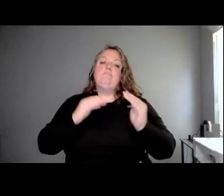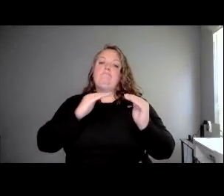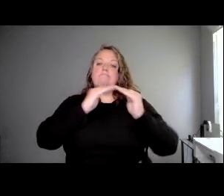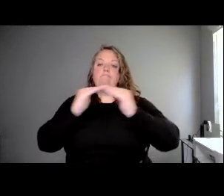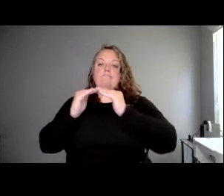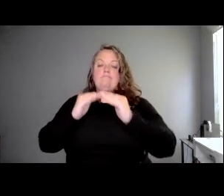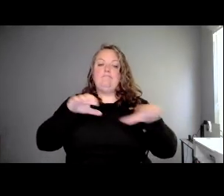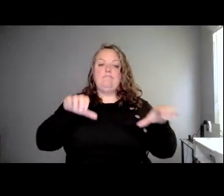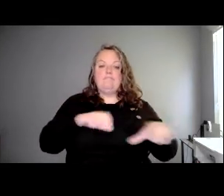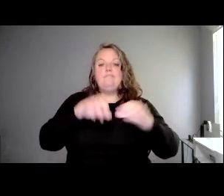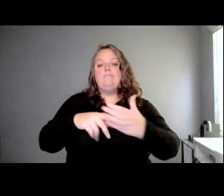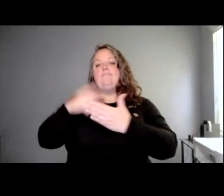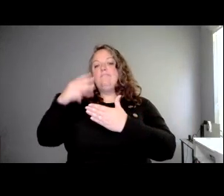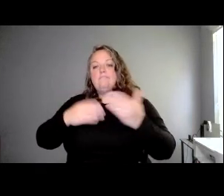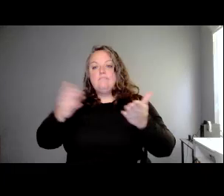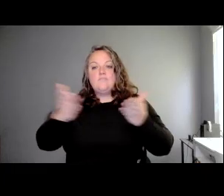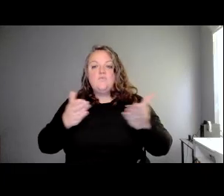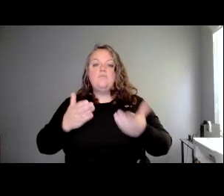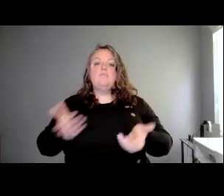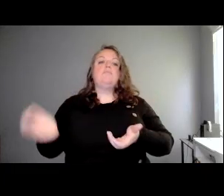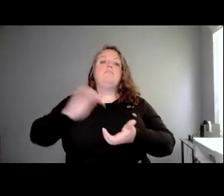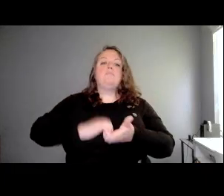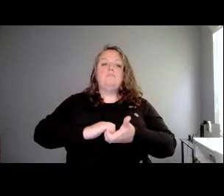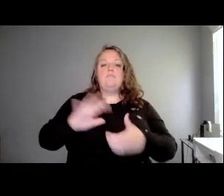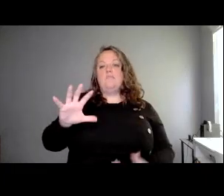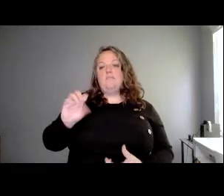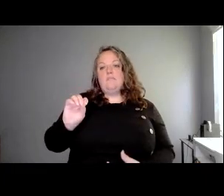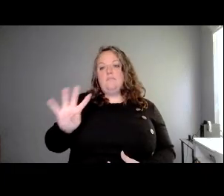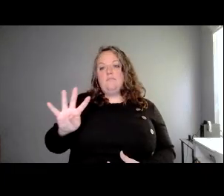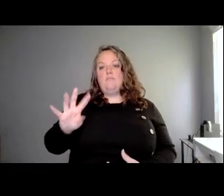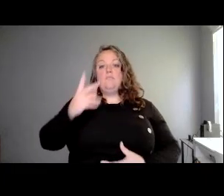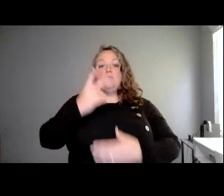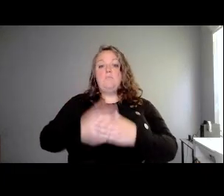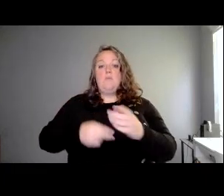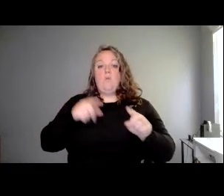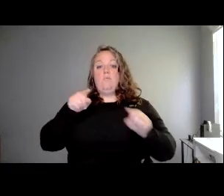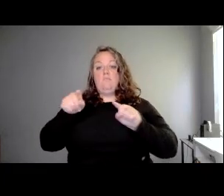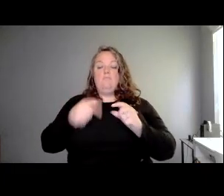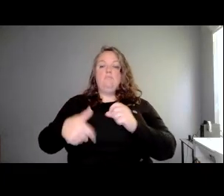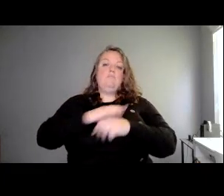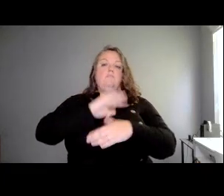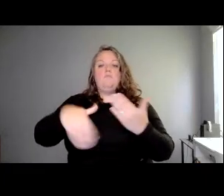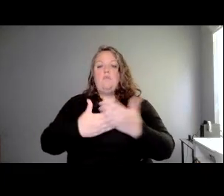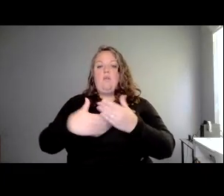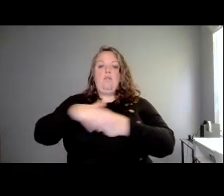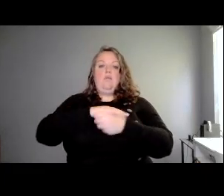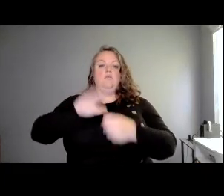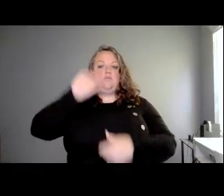and services combined with section 504. Both of these cover all areas of government. Specifically,